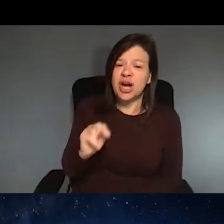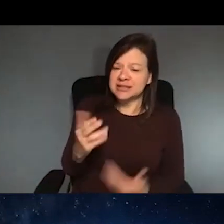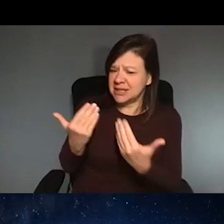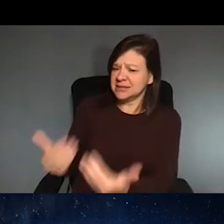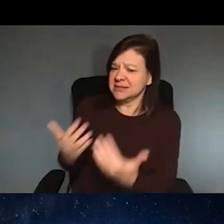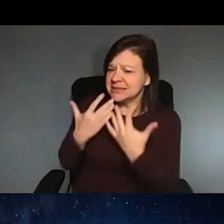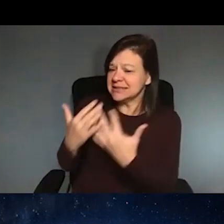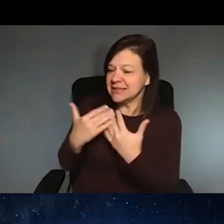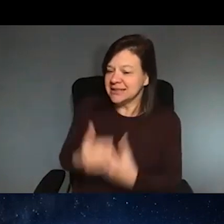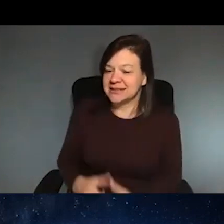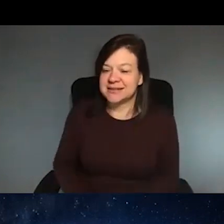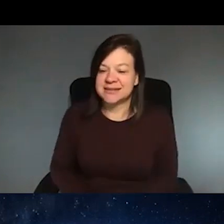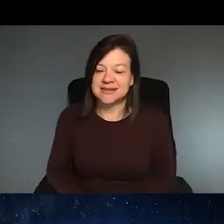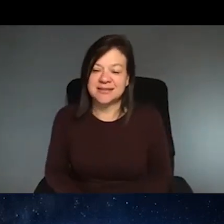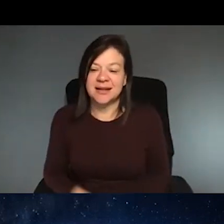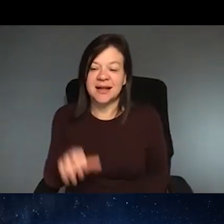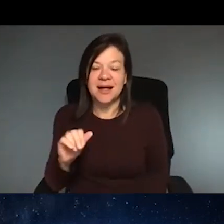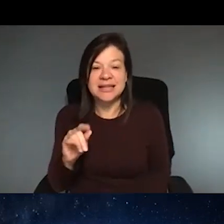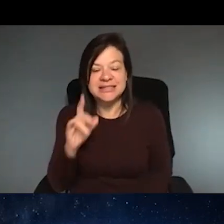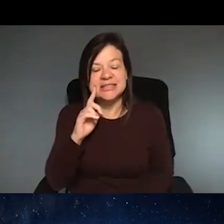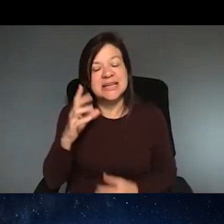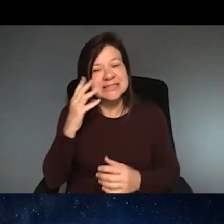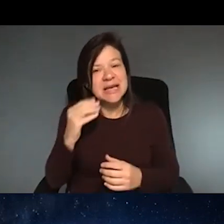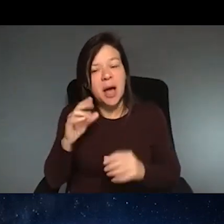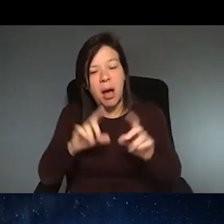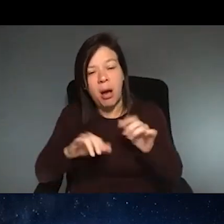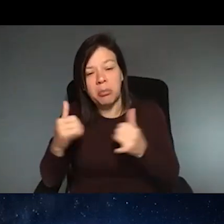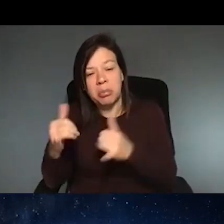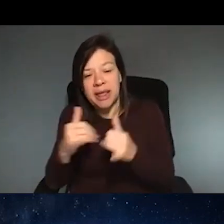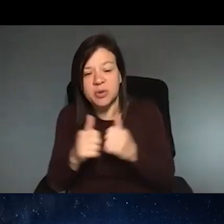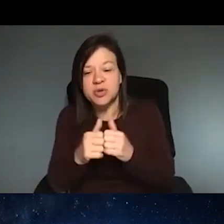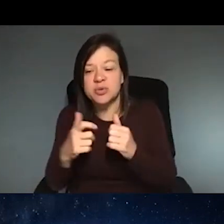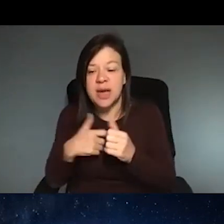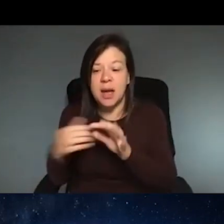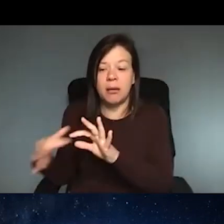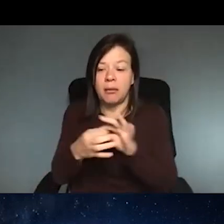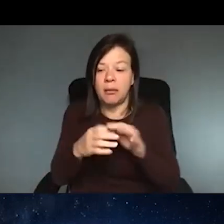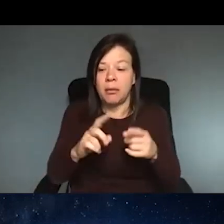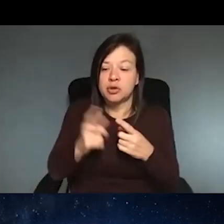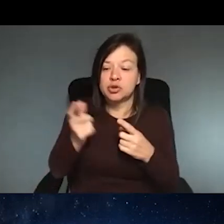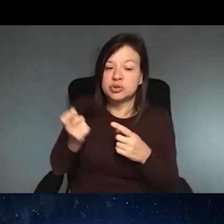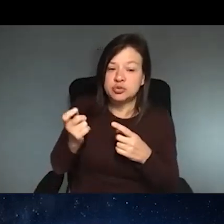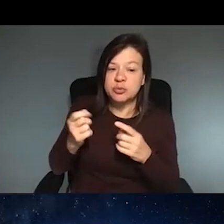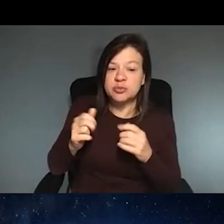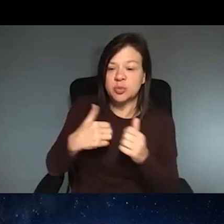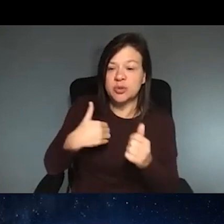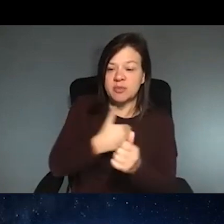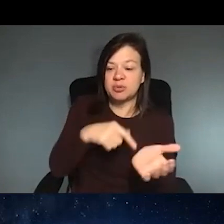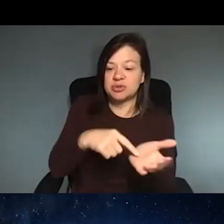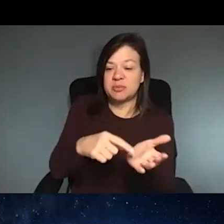HEAR ME SING. DEFINITELY POSSIBLE TO TIE IN SUBSCRIPTIONS WITH MEMBERSHIP PAGES FROM ALEISHA. THANKS VERY MUCH.